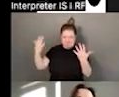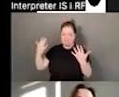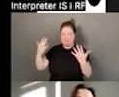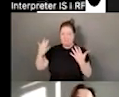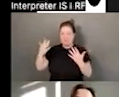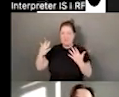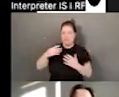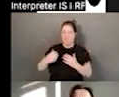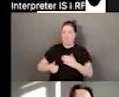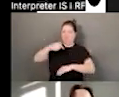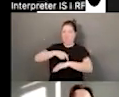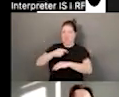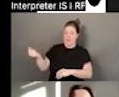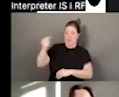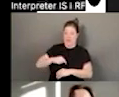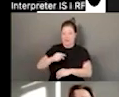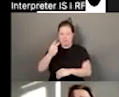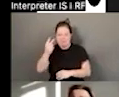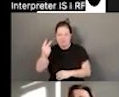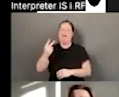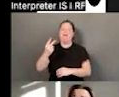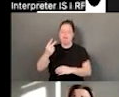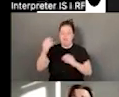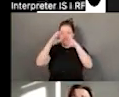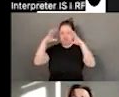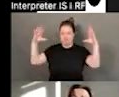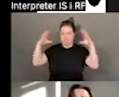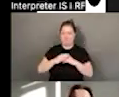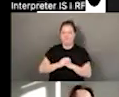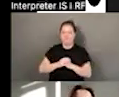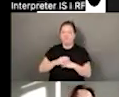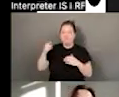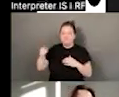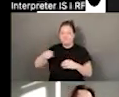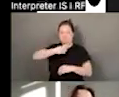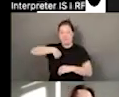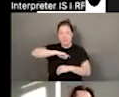Funka is an accessibility expert consultancy, but we were started once upon